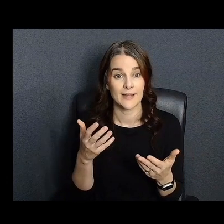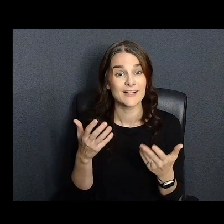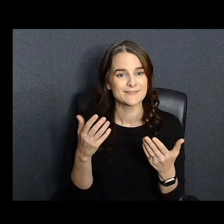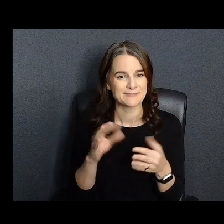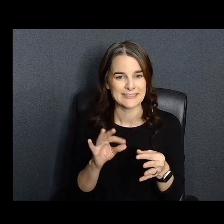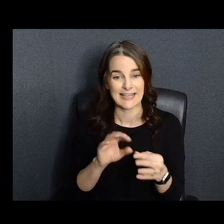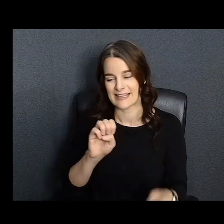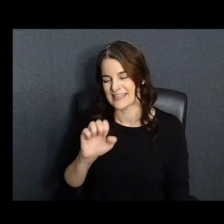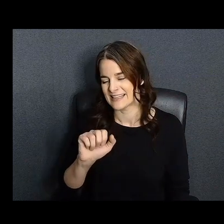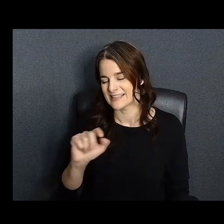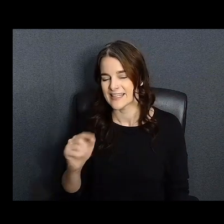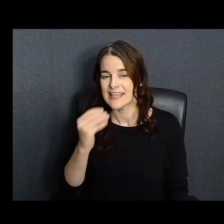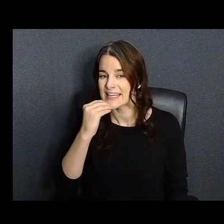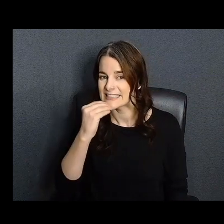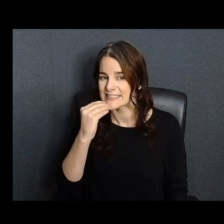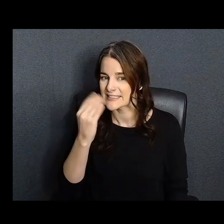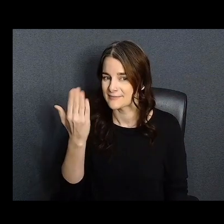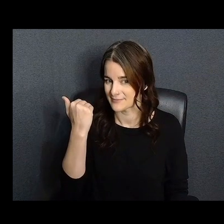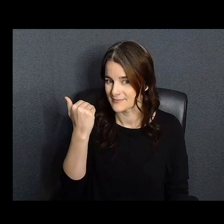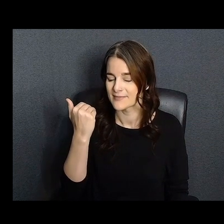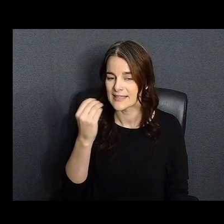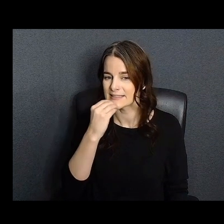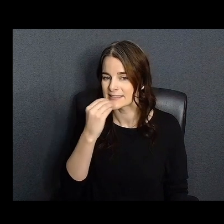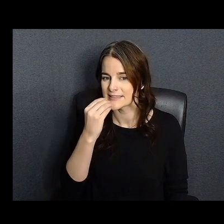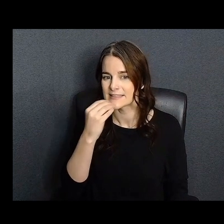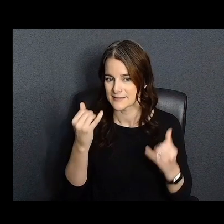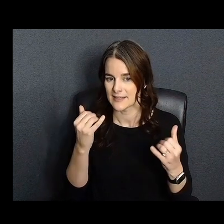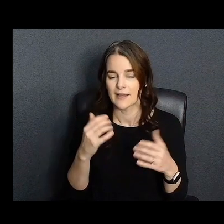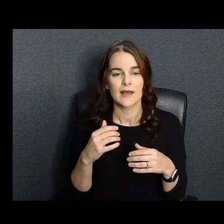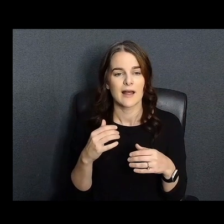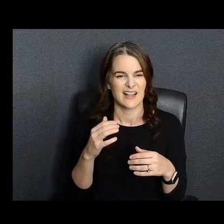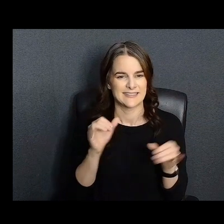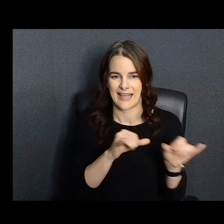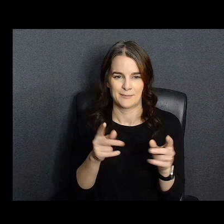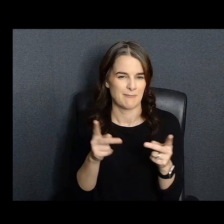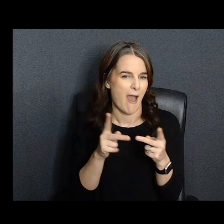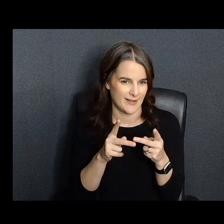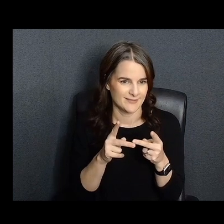It's down here at the bottom. Eat is in that same spot there.